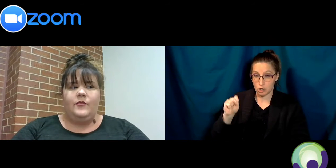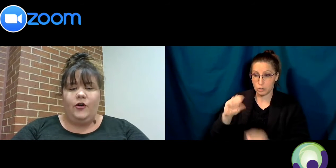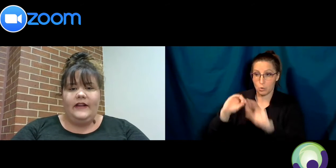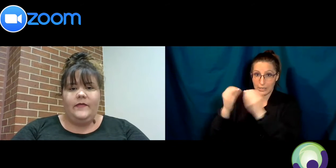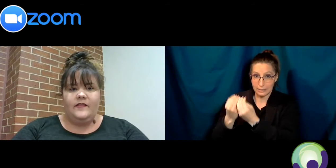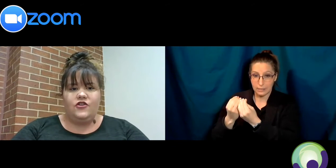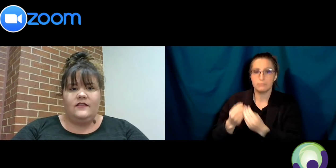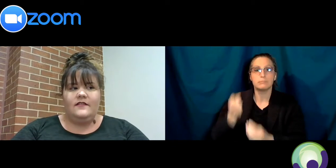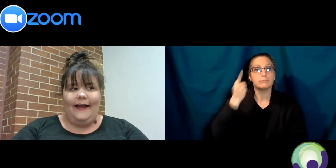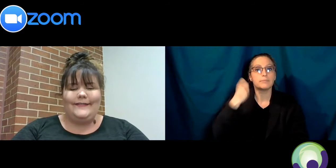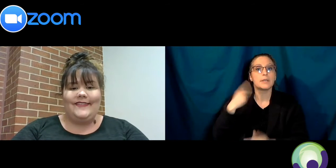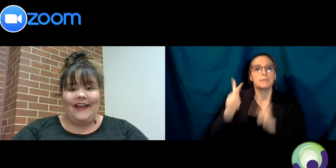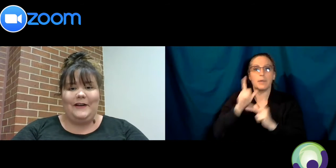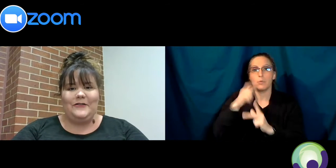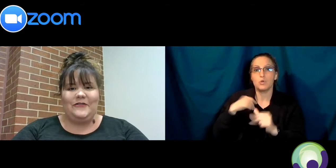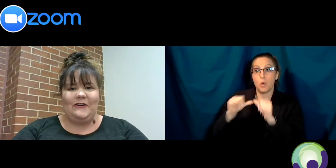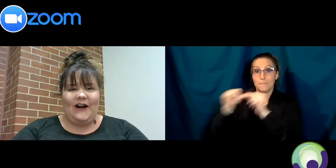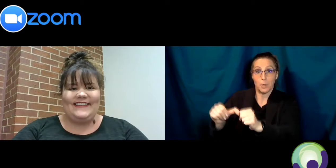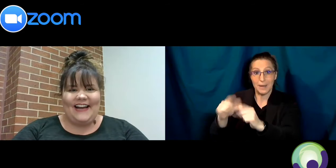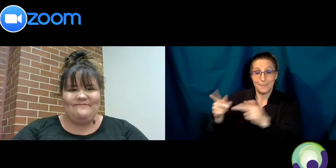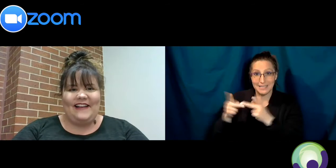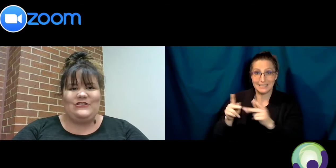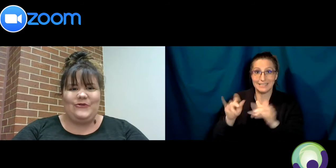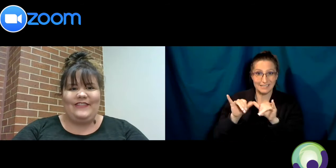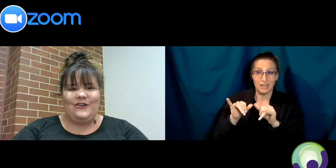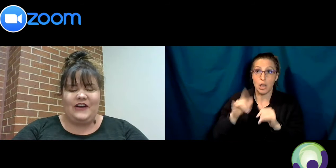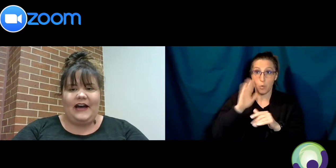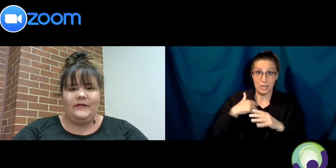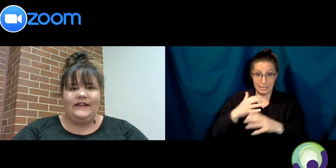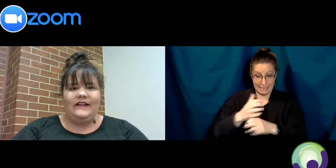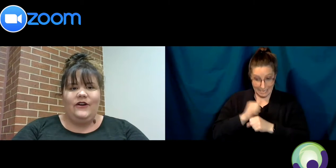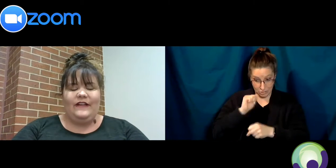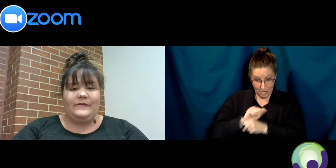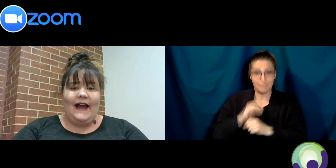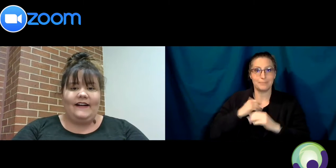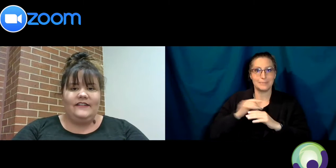permanent positions tend to stay here for a long time and enjoy their job with the Packers.